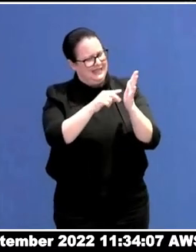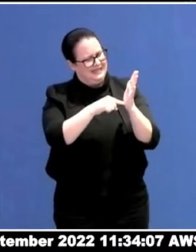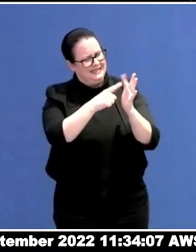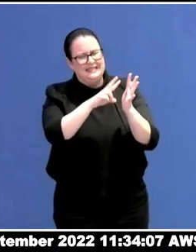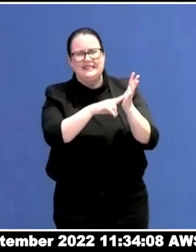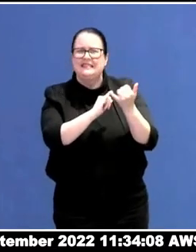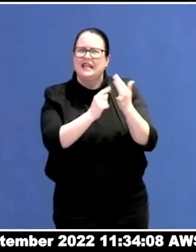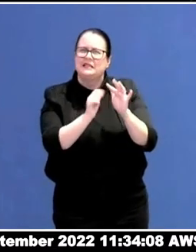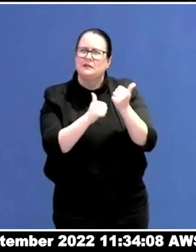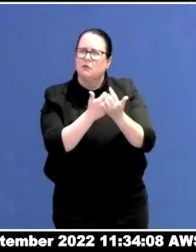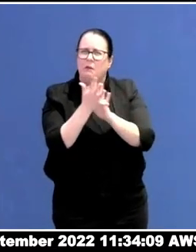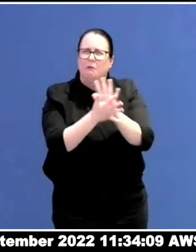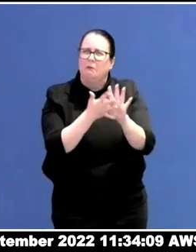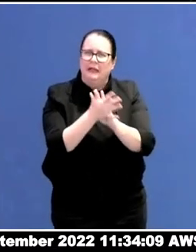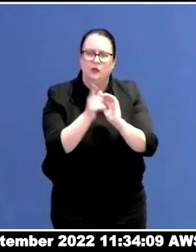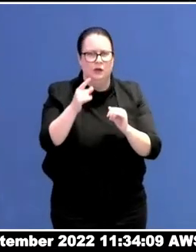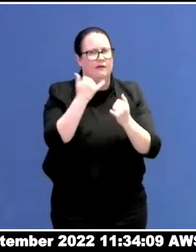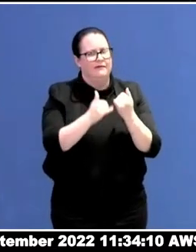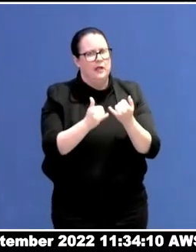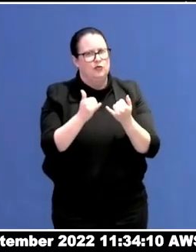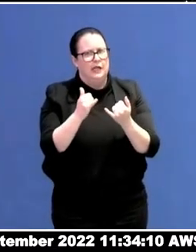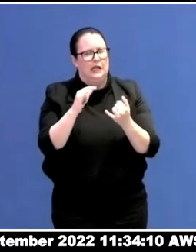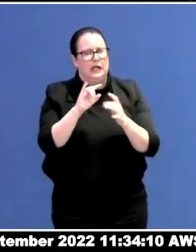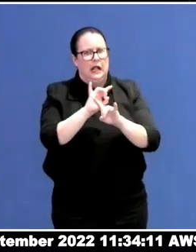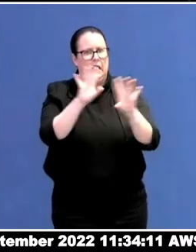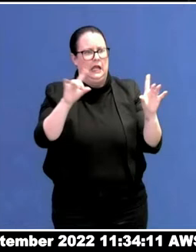Because they are deliberate words that you use in the context of your service.